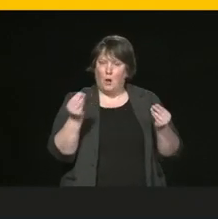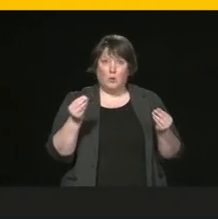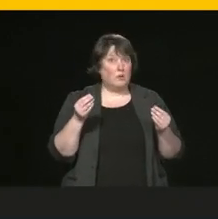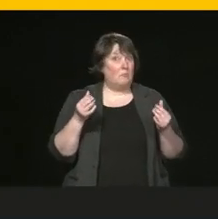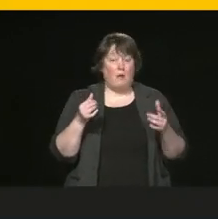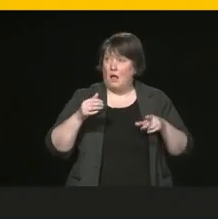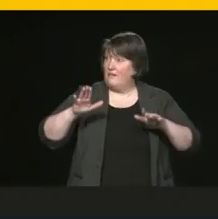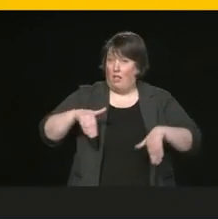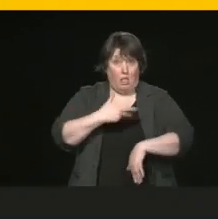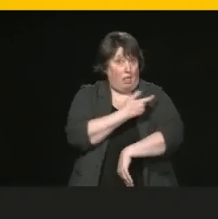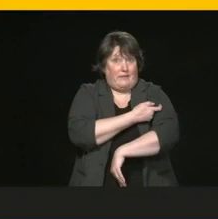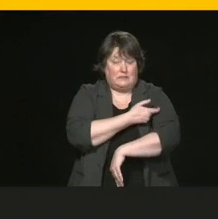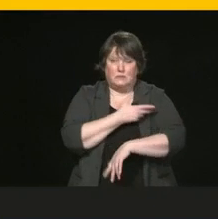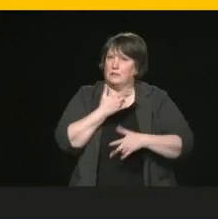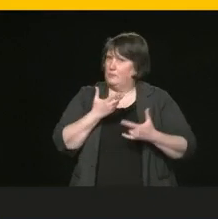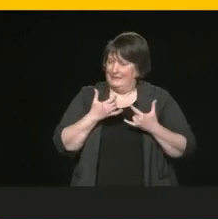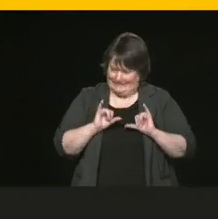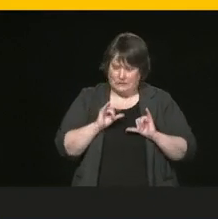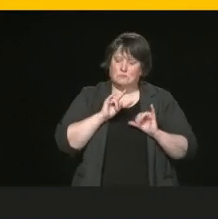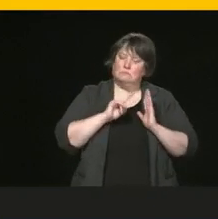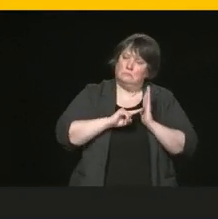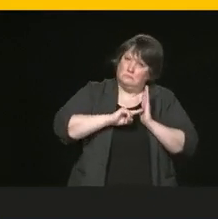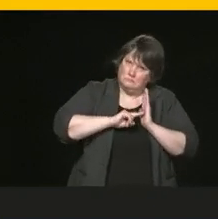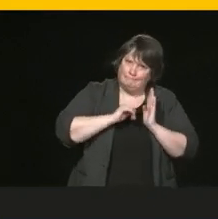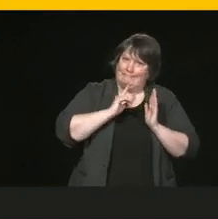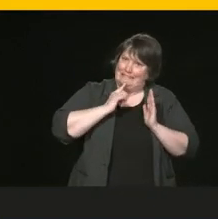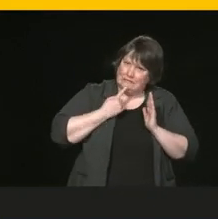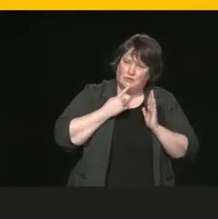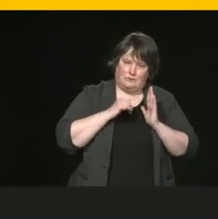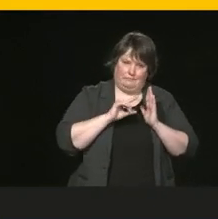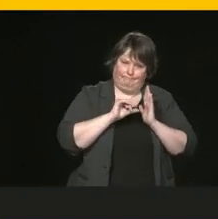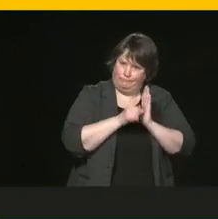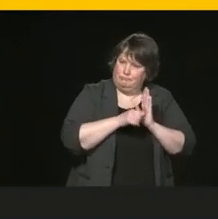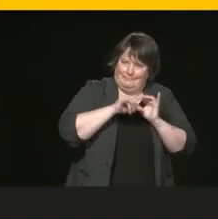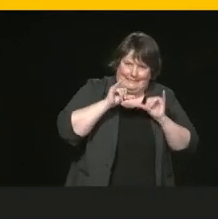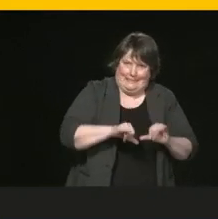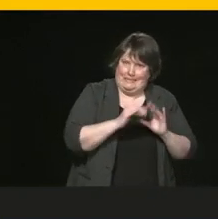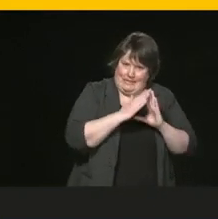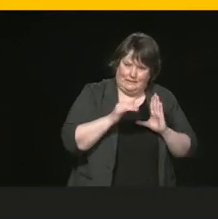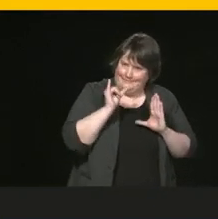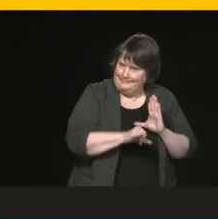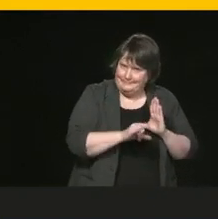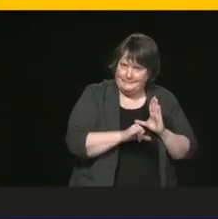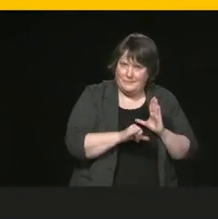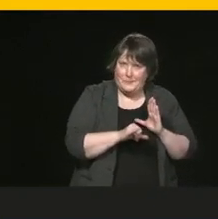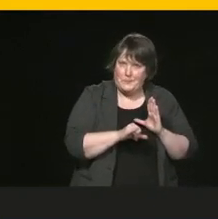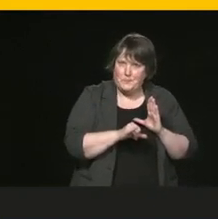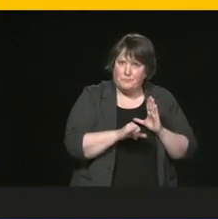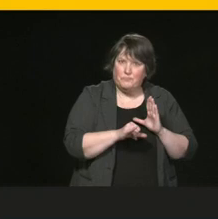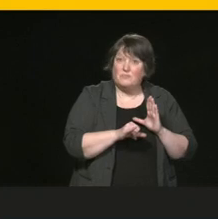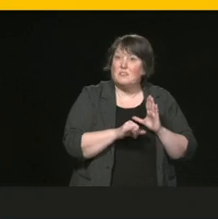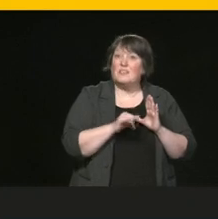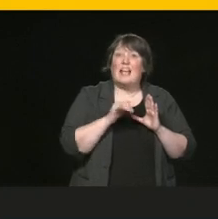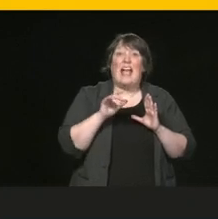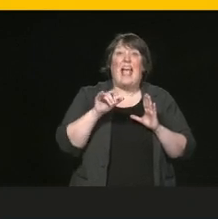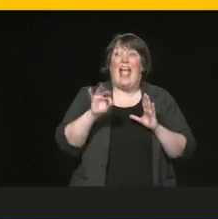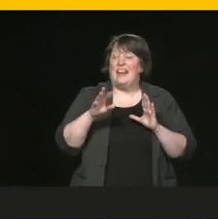VACCINE, WE WILL HAVE TO CONTINUE TO BE EXTREMELY VIGILANT AND TO RESPOND VERY